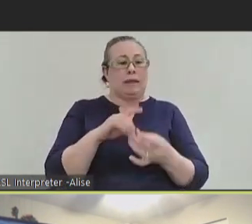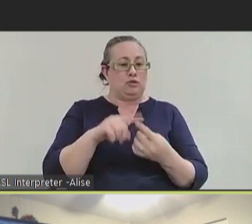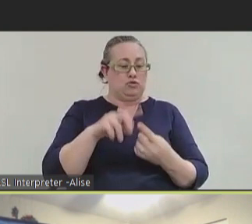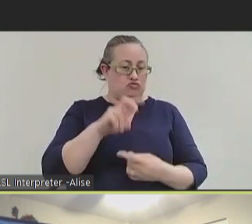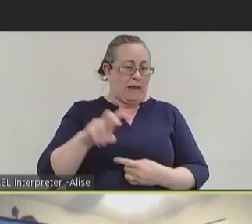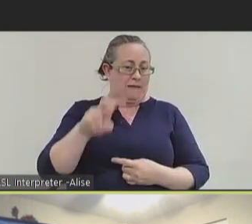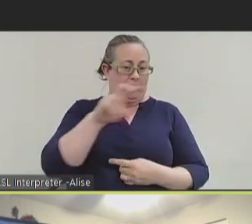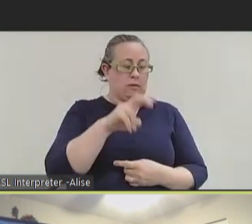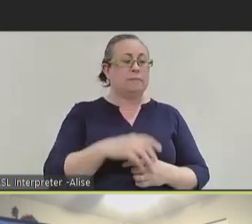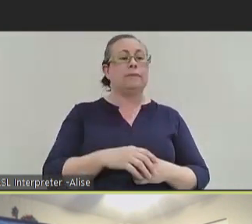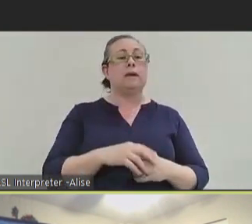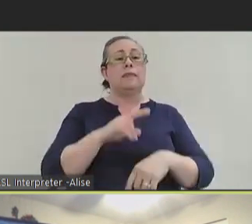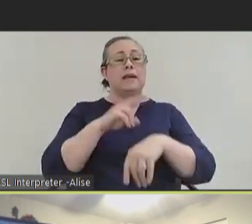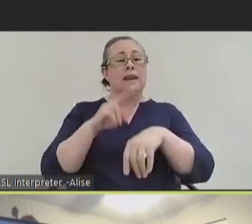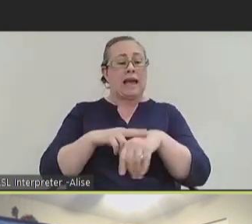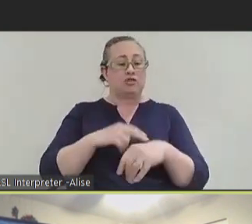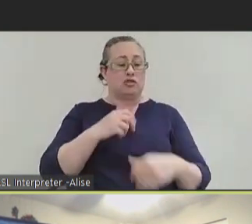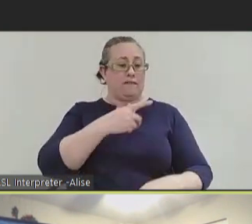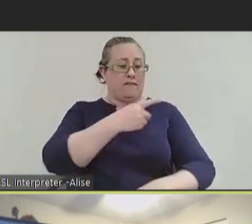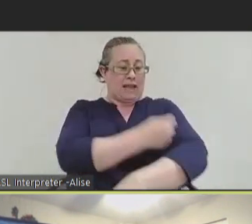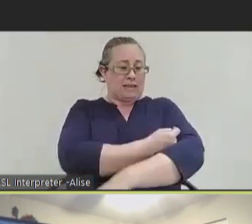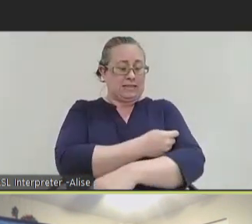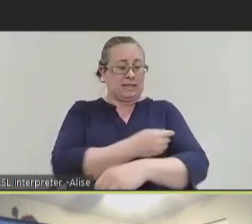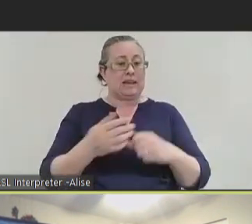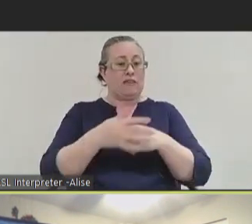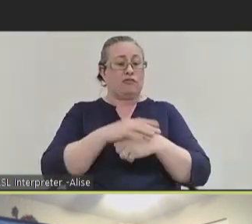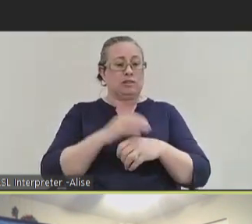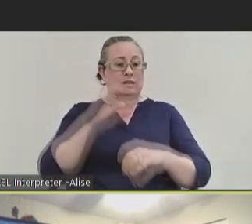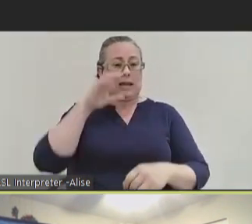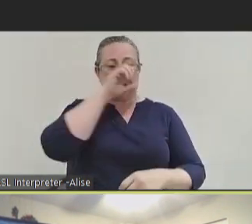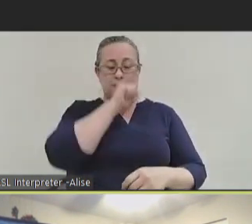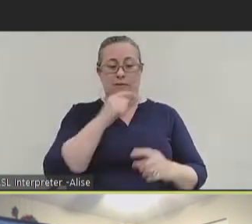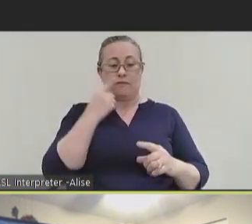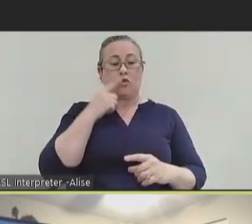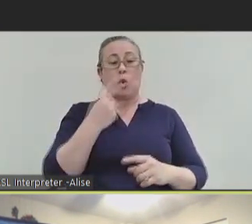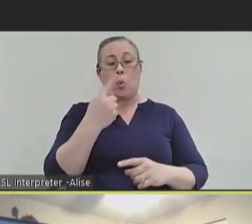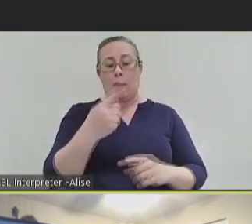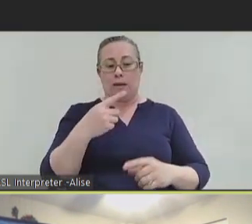And while the national vaccine coverage estimate for at least one dose of a vaccine against measles